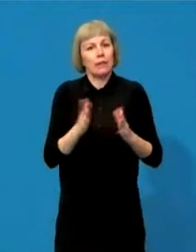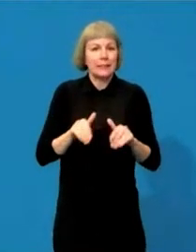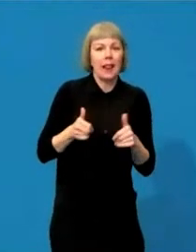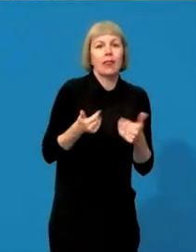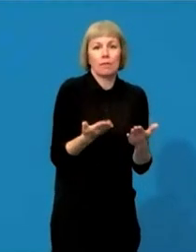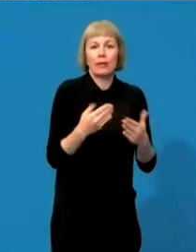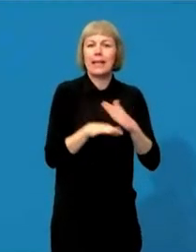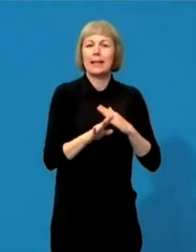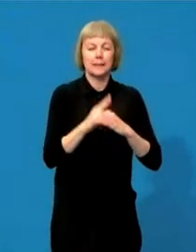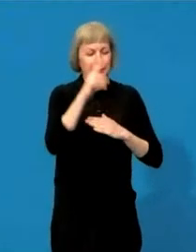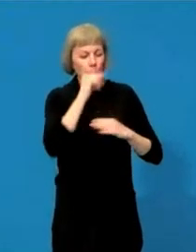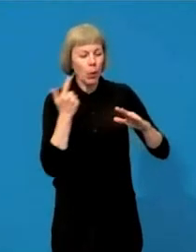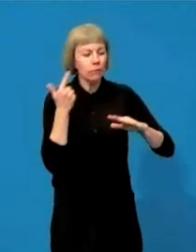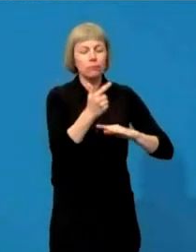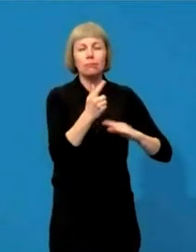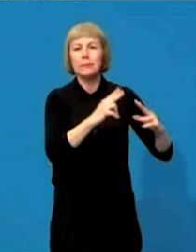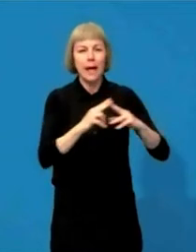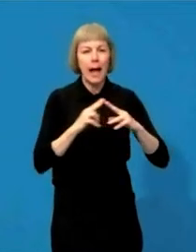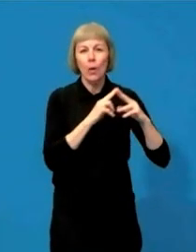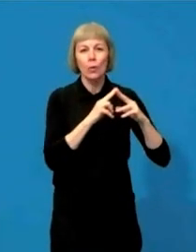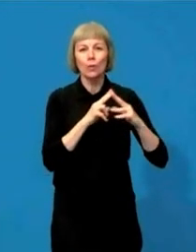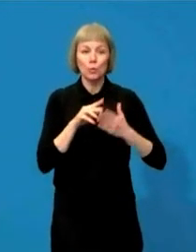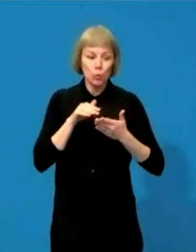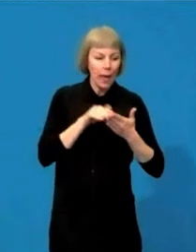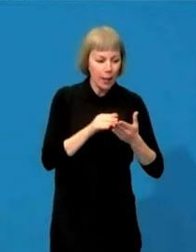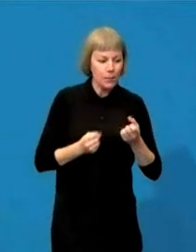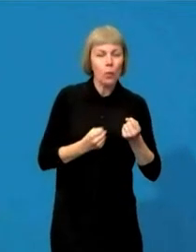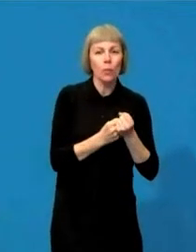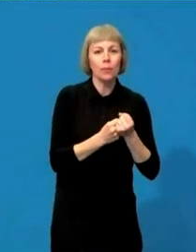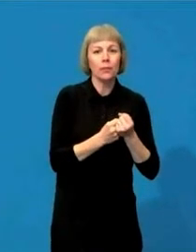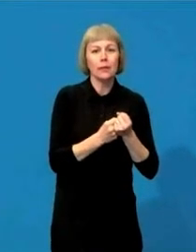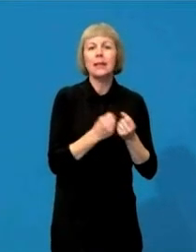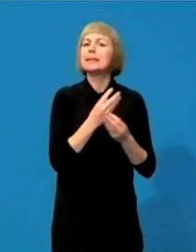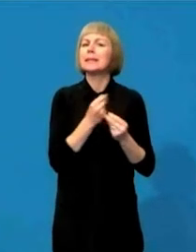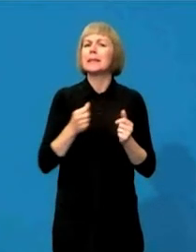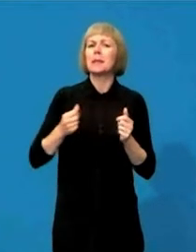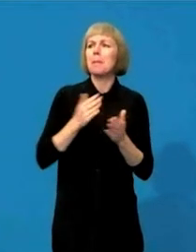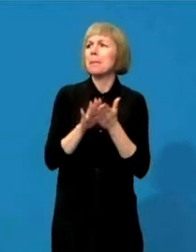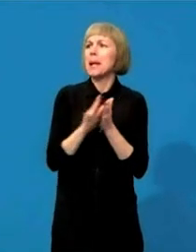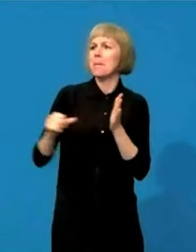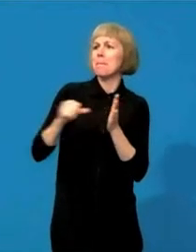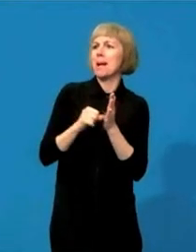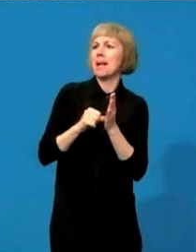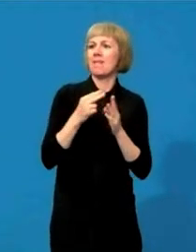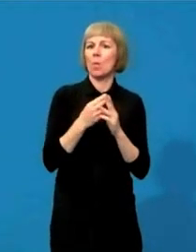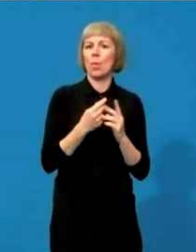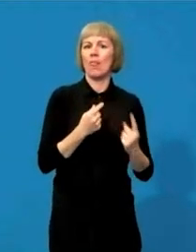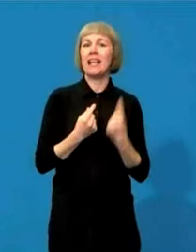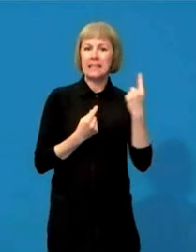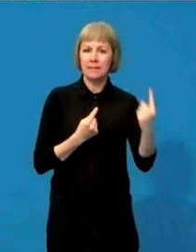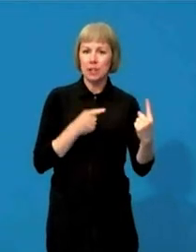So it doesn't necessarily mean money for the kid, but it means money to support the - the